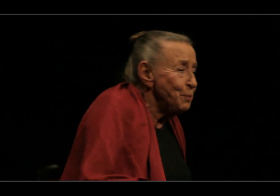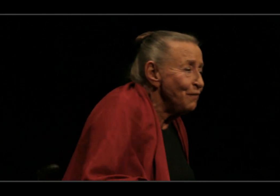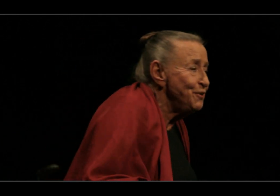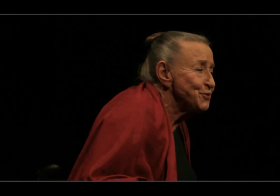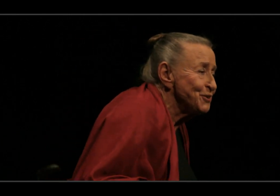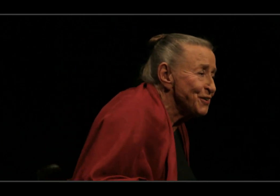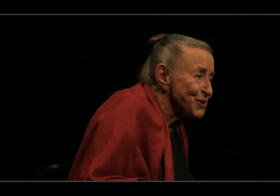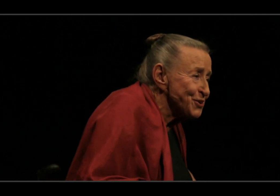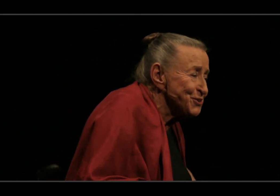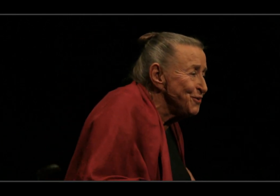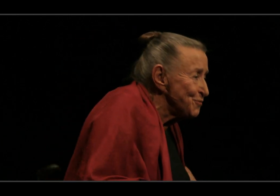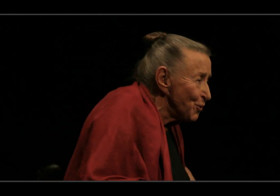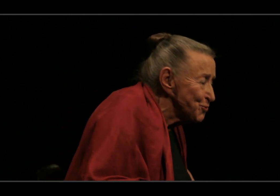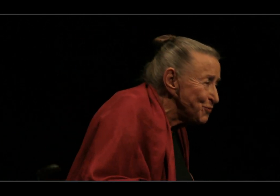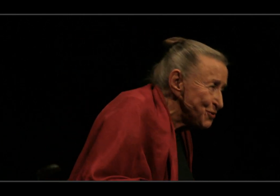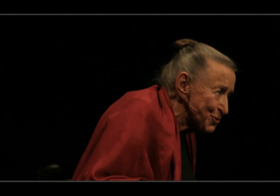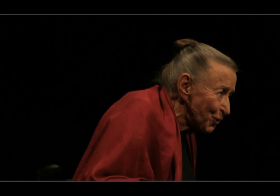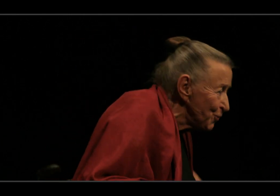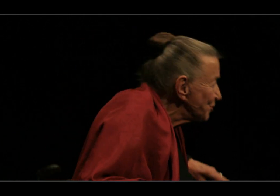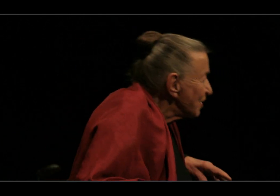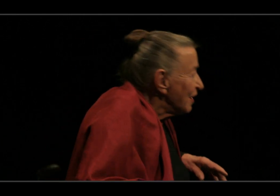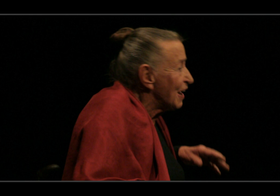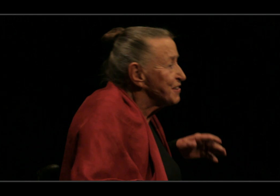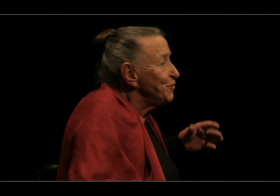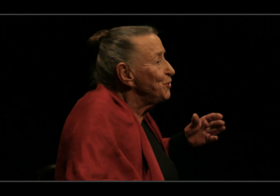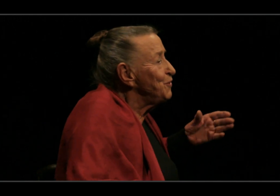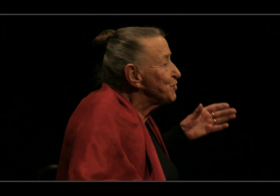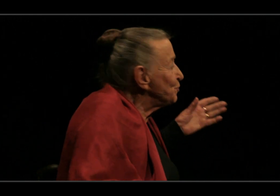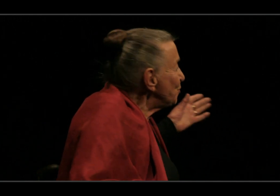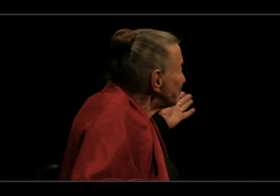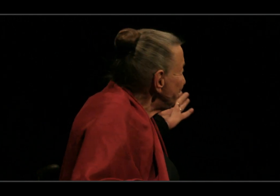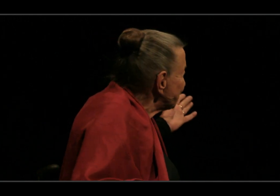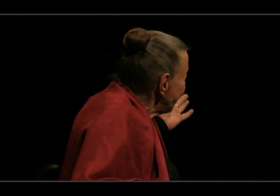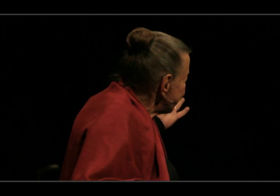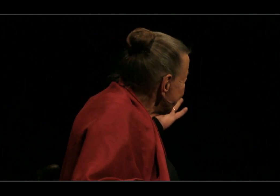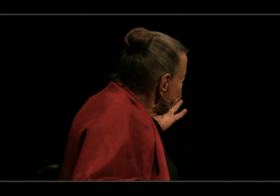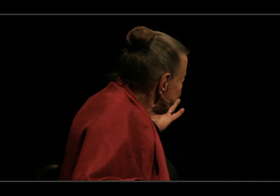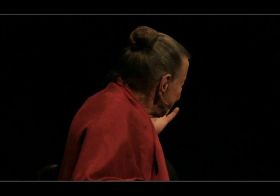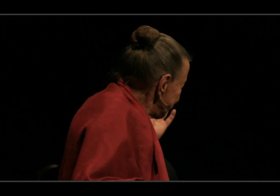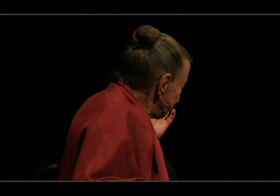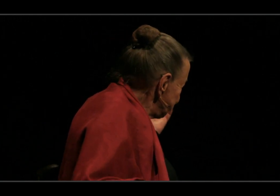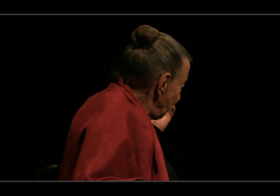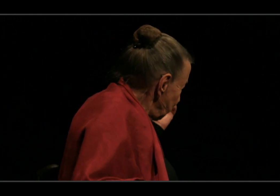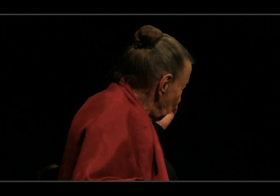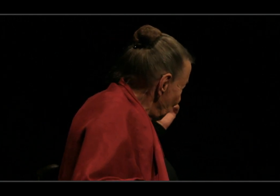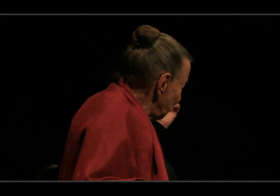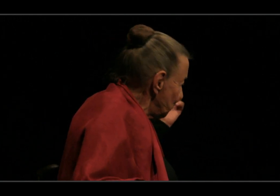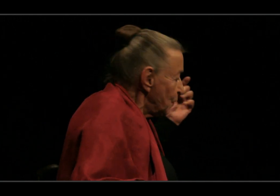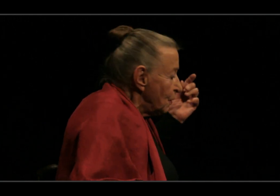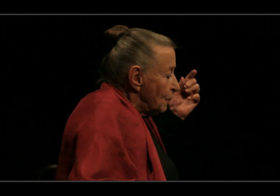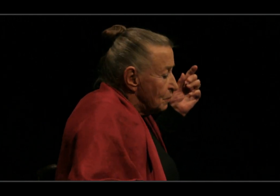Made last adjustments to her hair and gown, they walked her this way, that way, up and down.